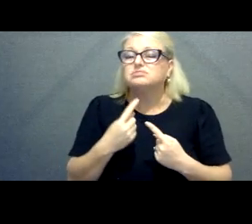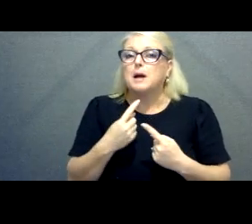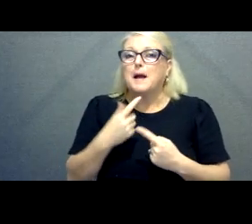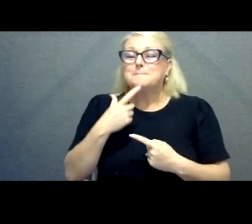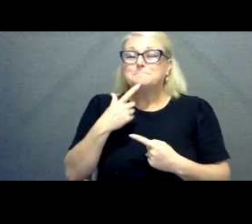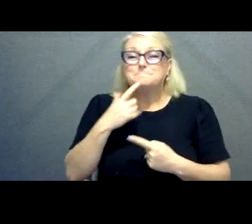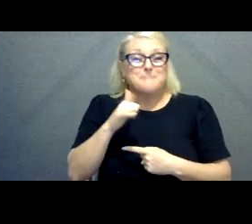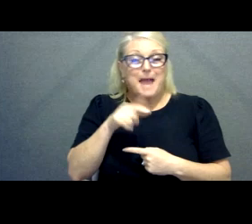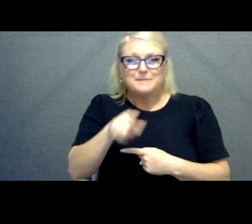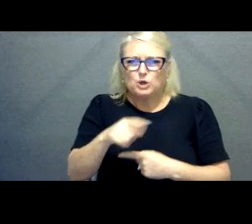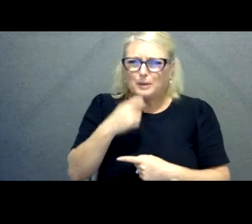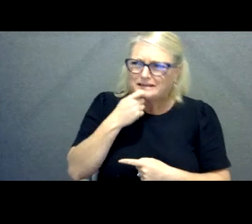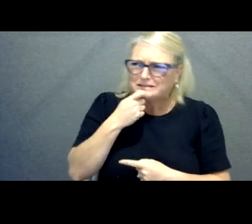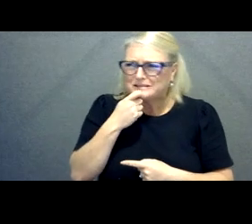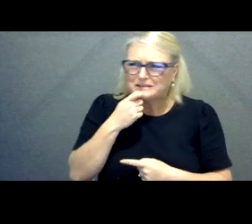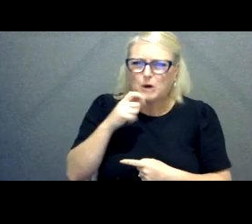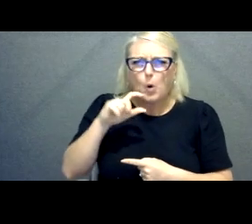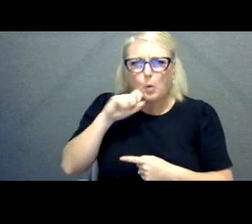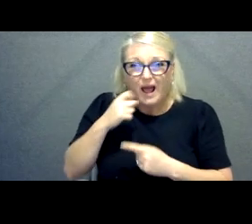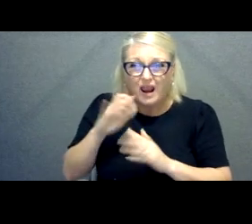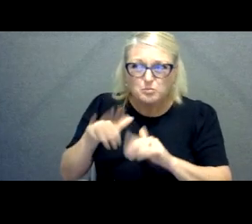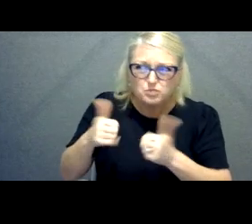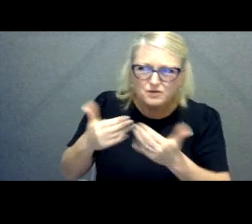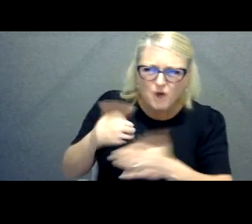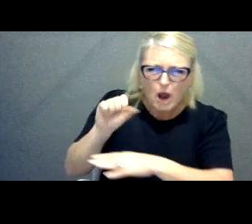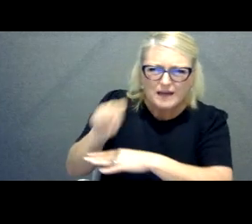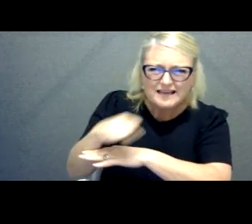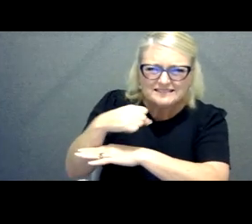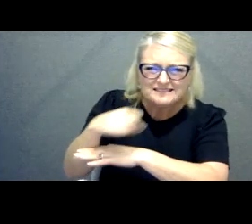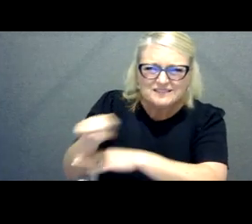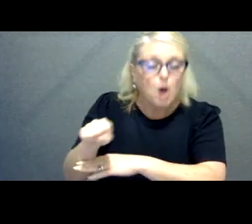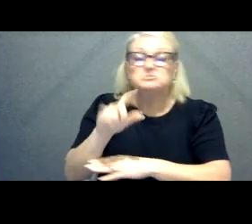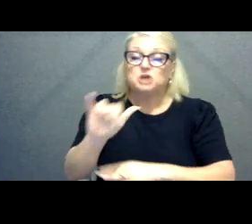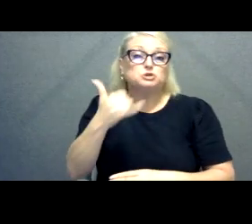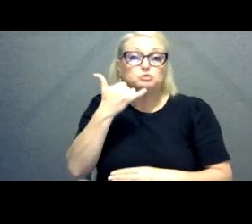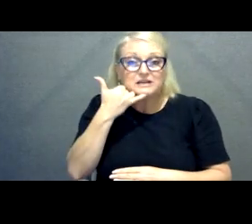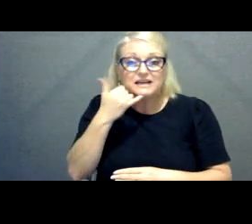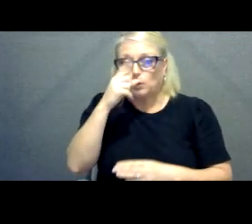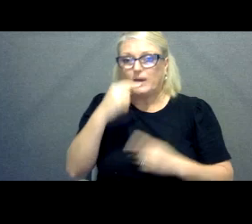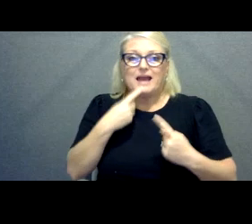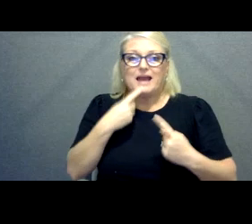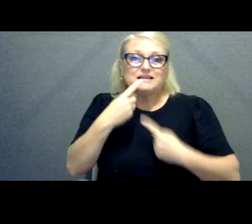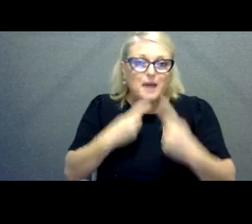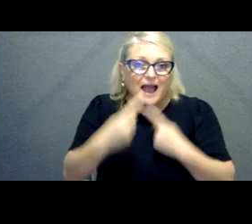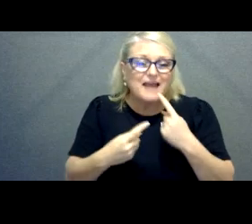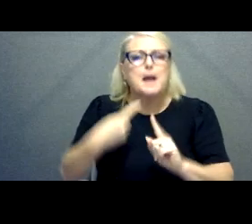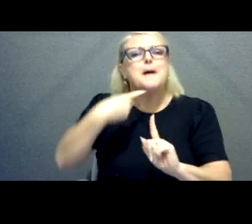um we also detail what our criteria is and what documents we need for that specific application